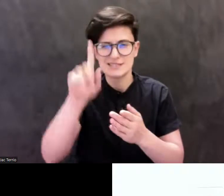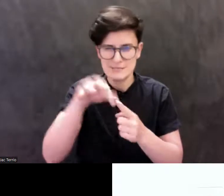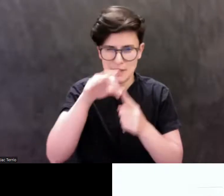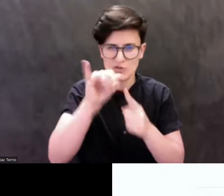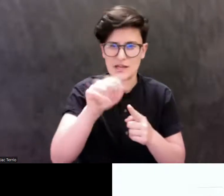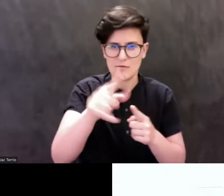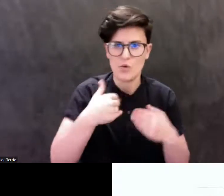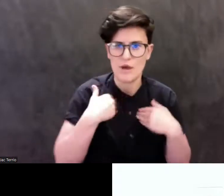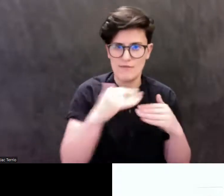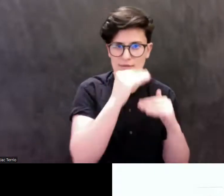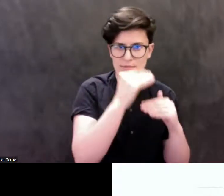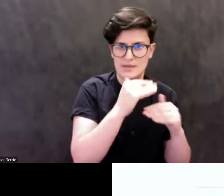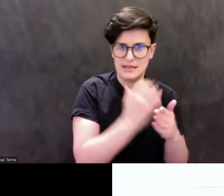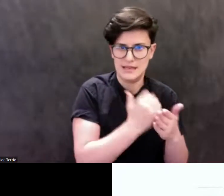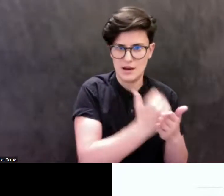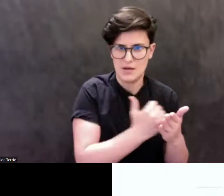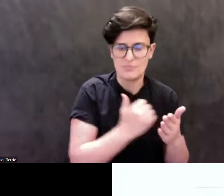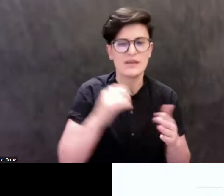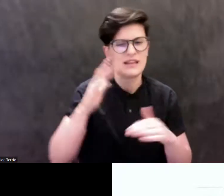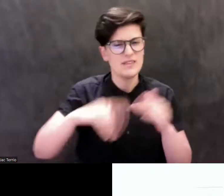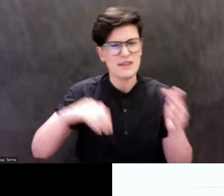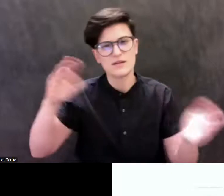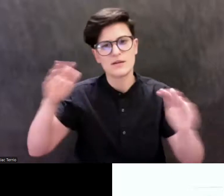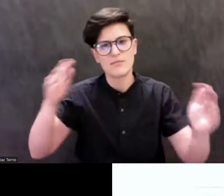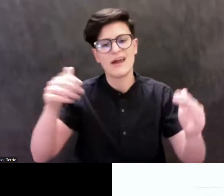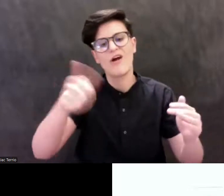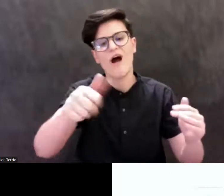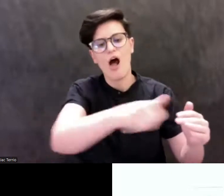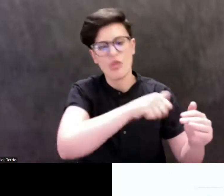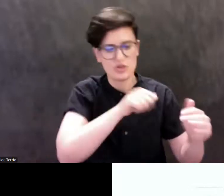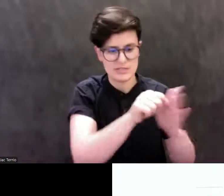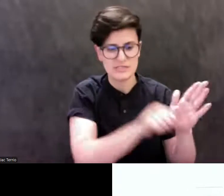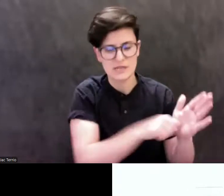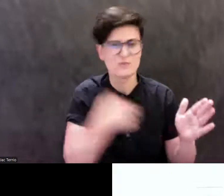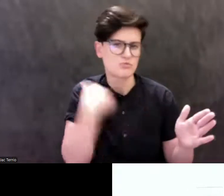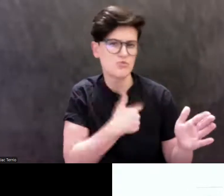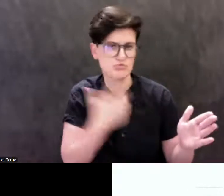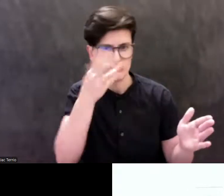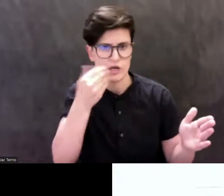The problem has been that people don't always know about these programs.